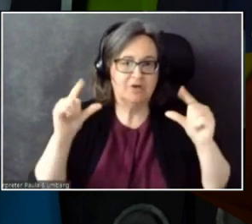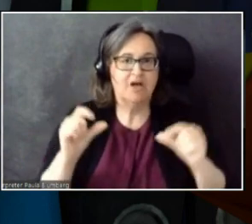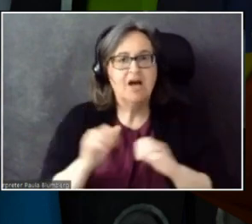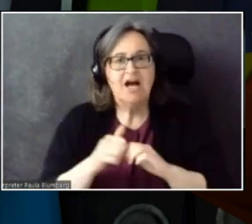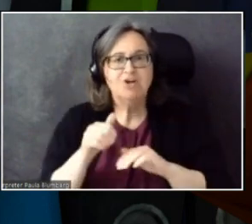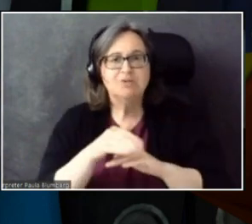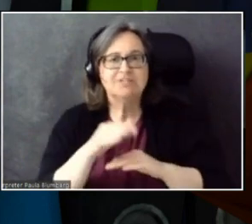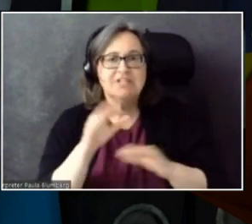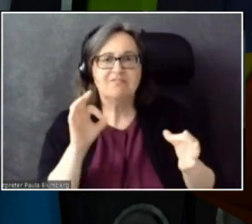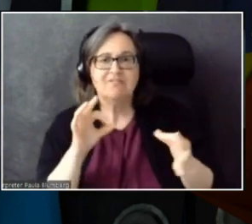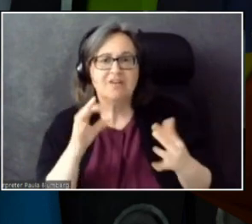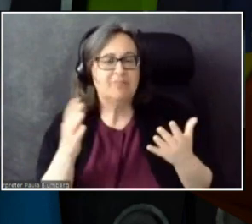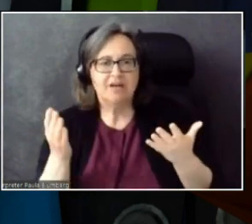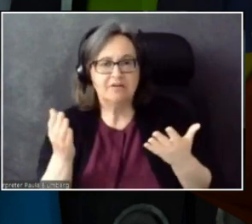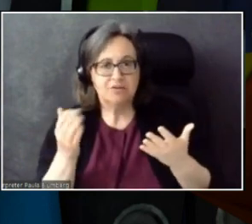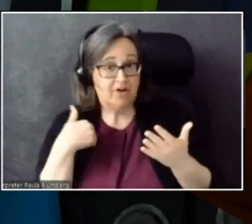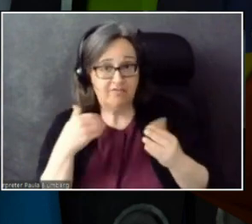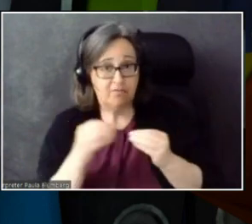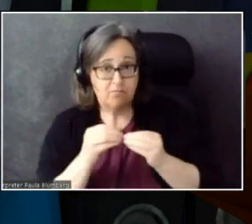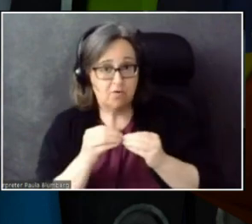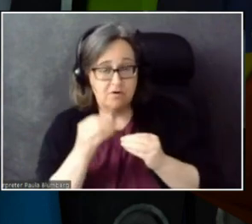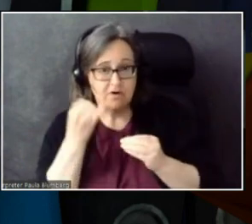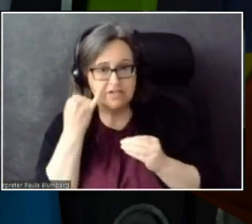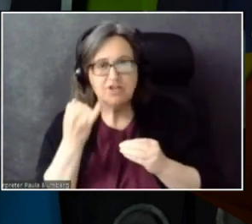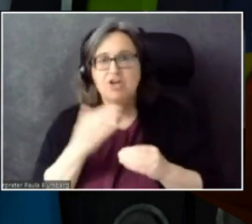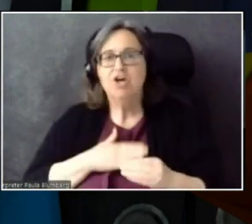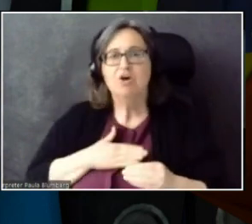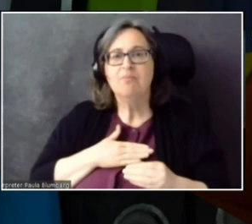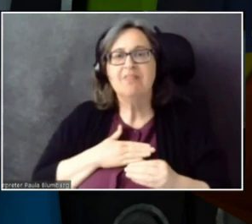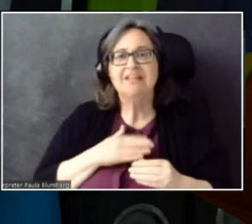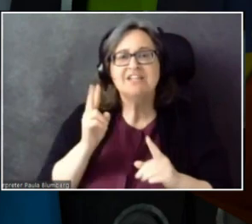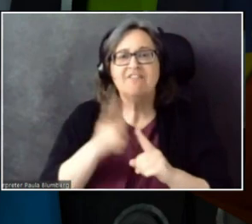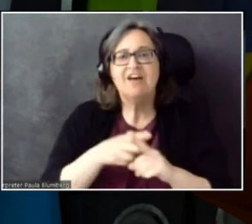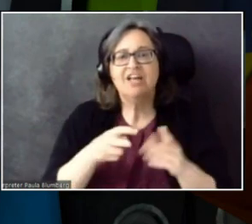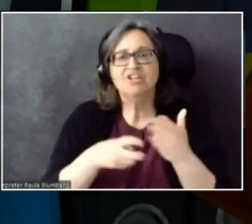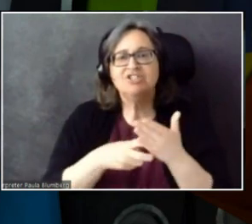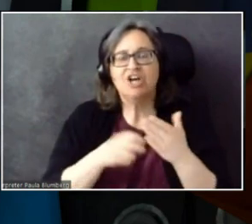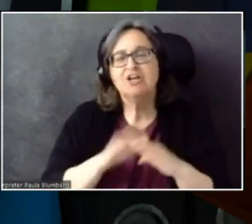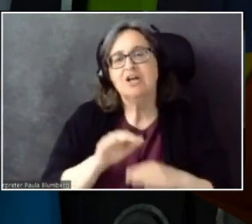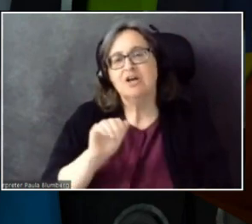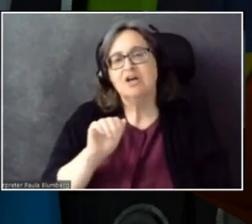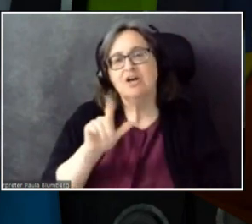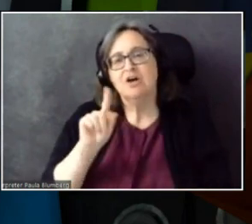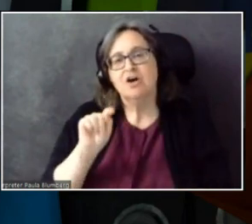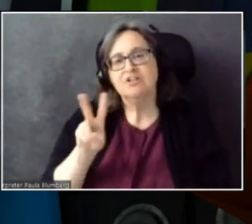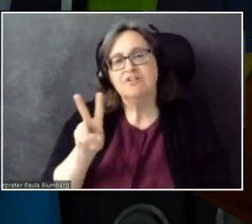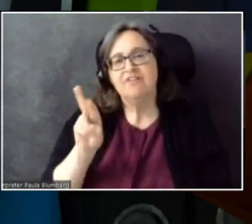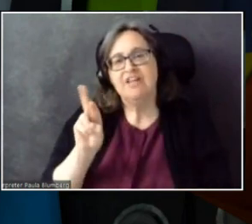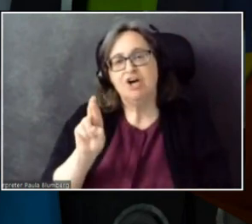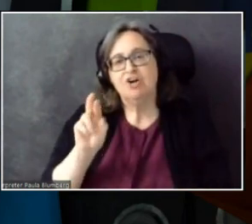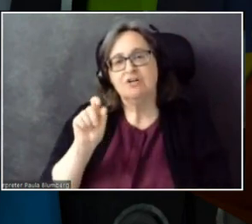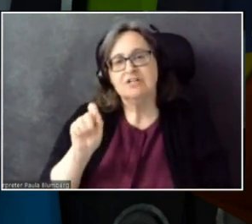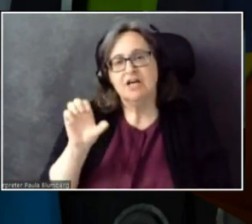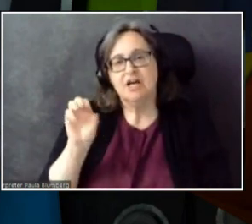Please file a ticket on altvr.com/support.